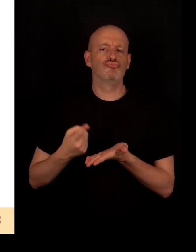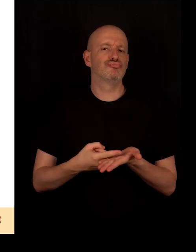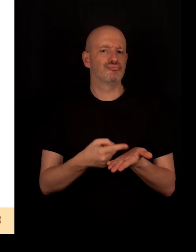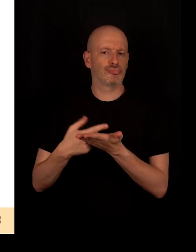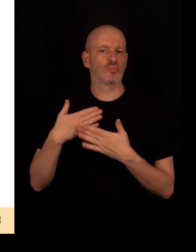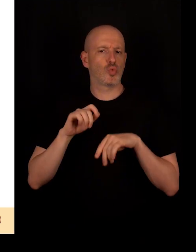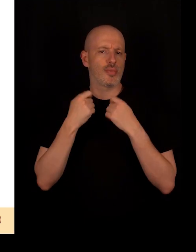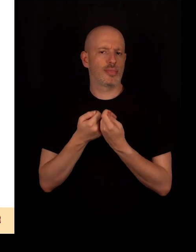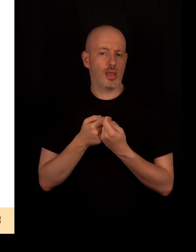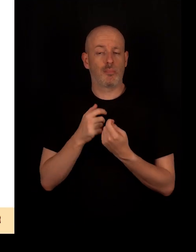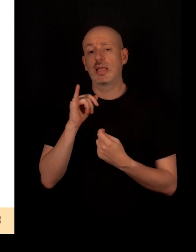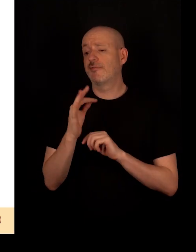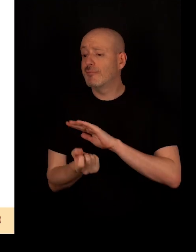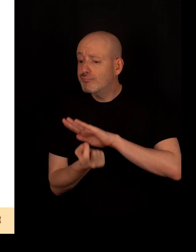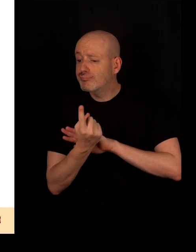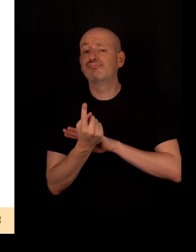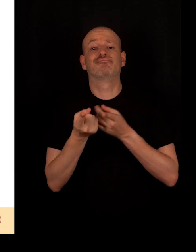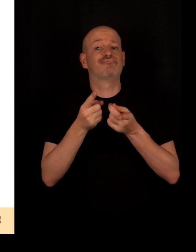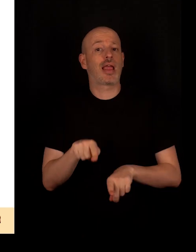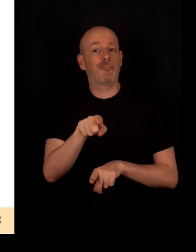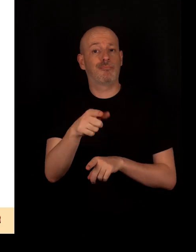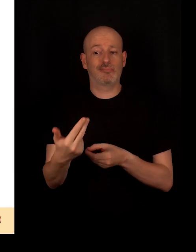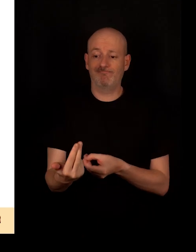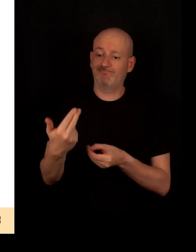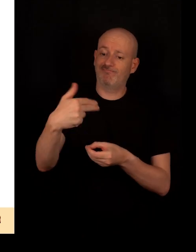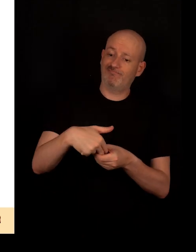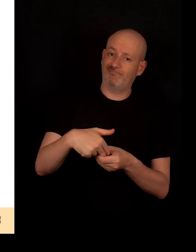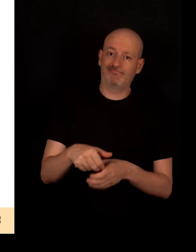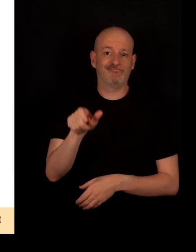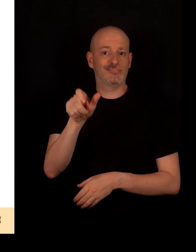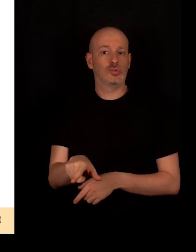This will be discussed with our team in case you do have a person